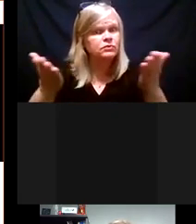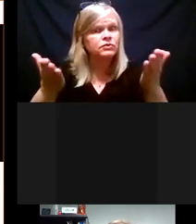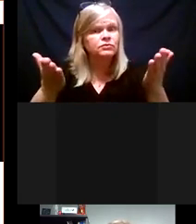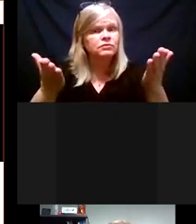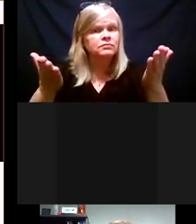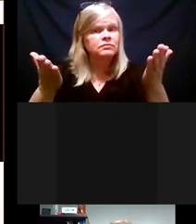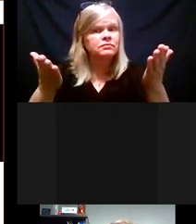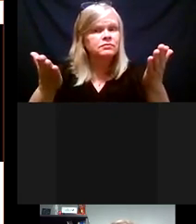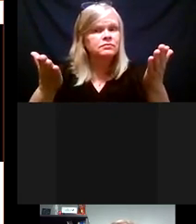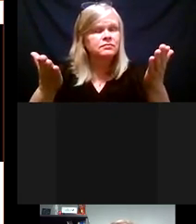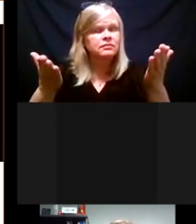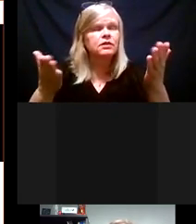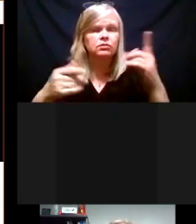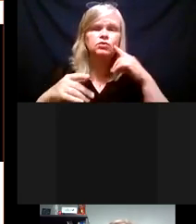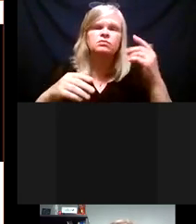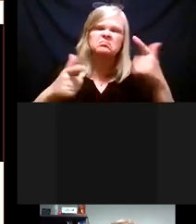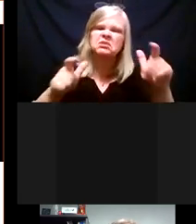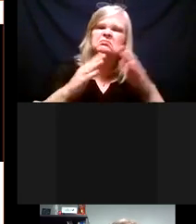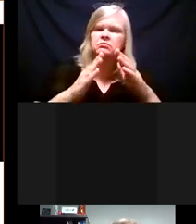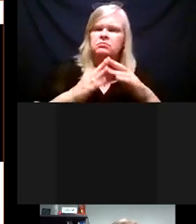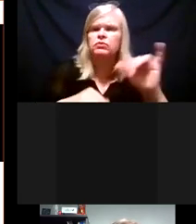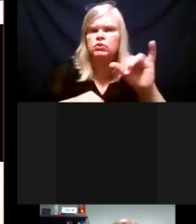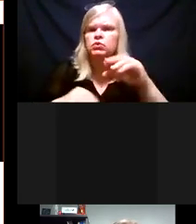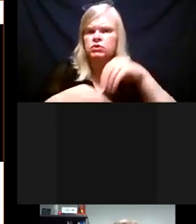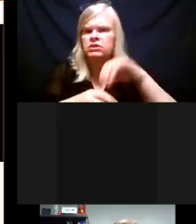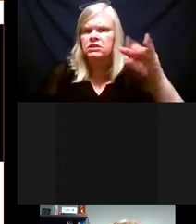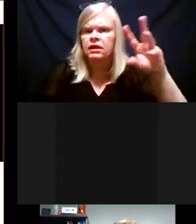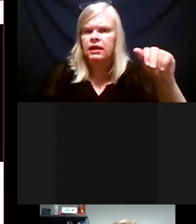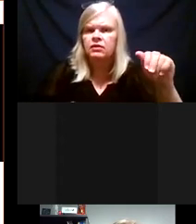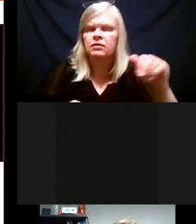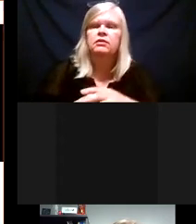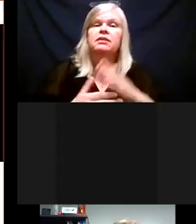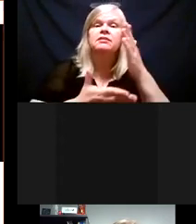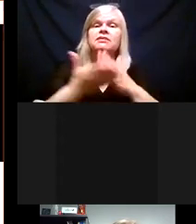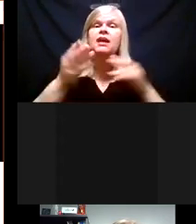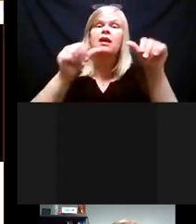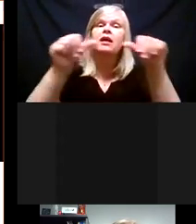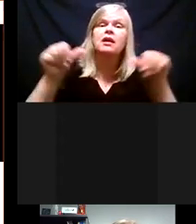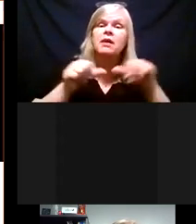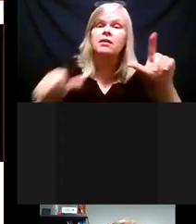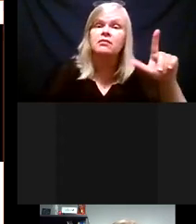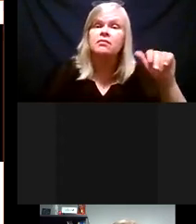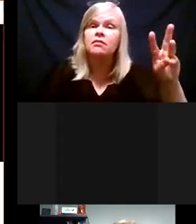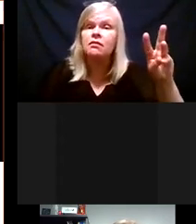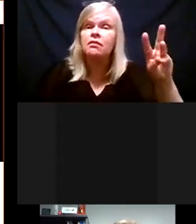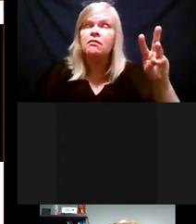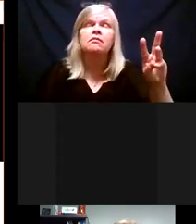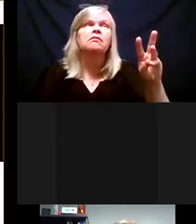NON-RURAL AREAS OF IOWA. OF THE AREAS OF LAW THAT WE CAN